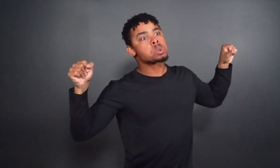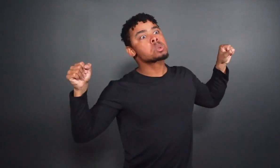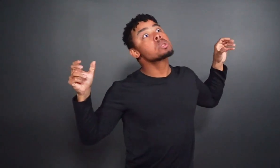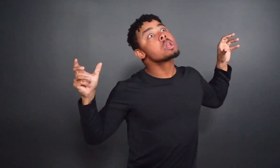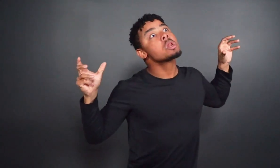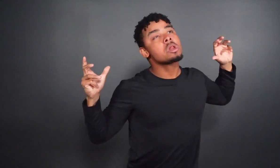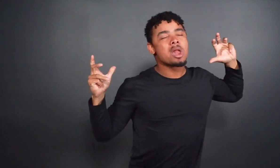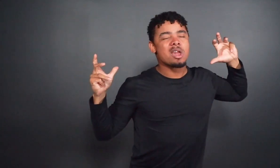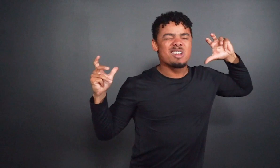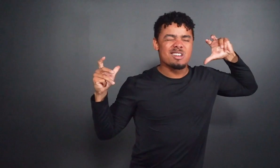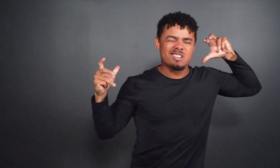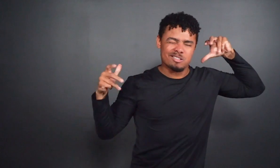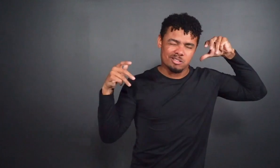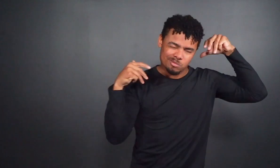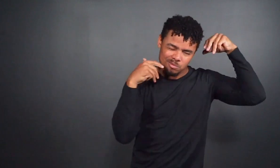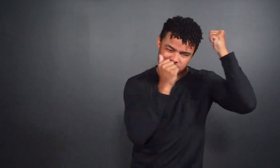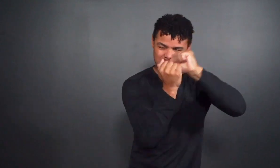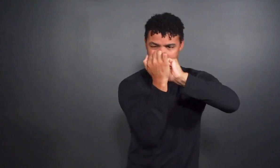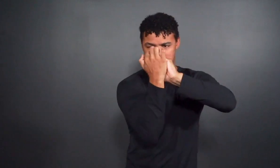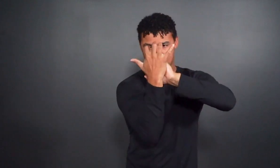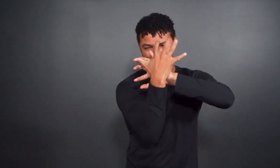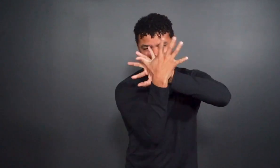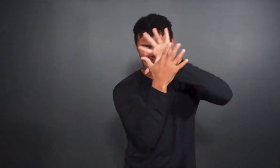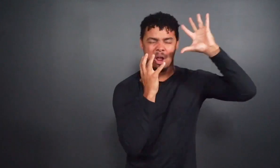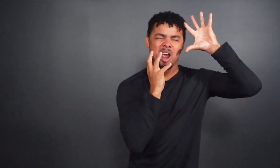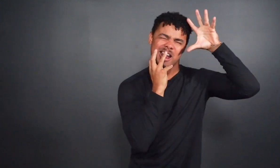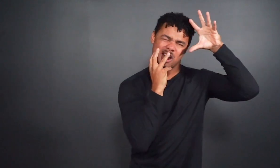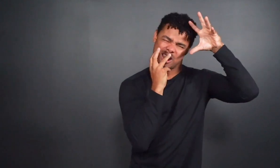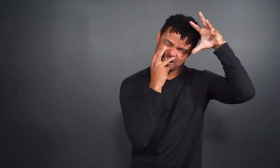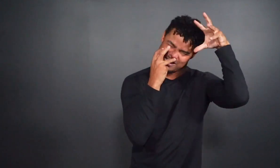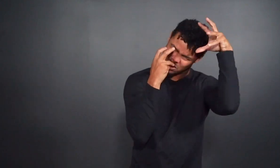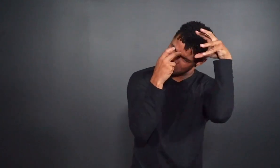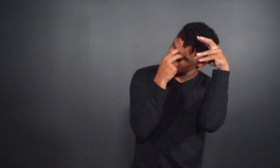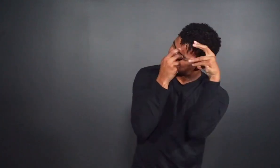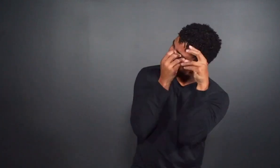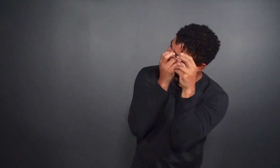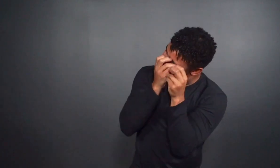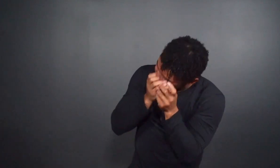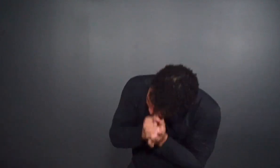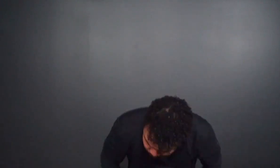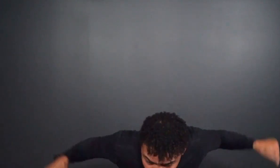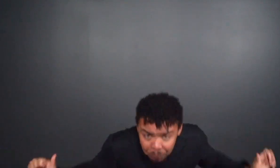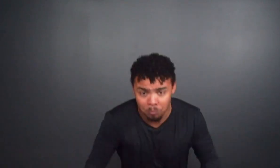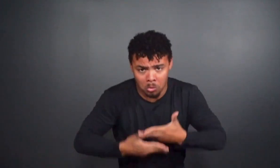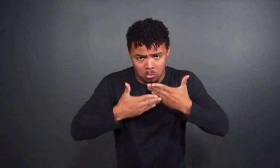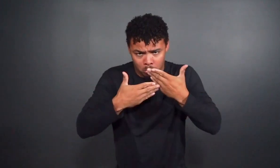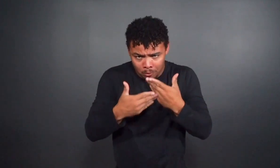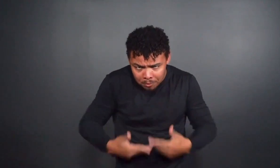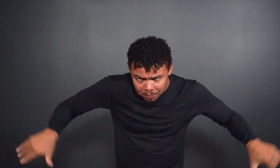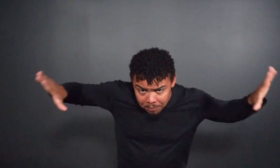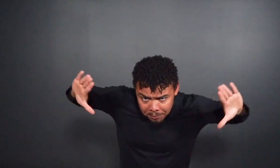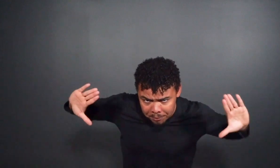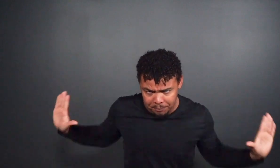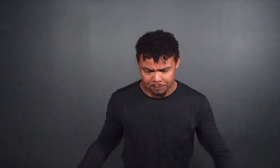SUBJECT begins another transformation mid-air between trees. SUBJECT is now a bird.